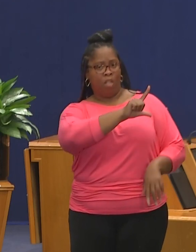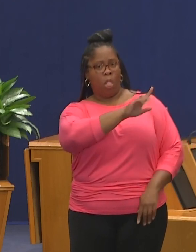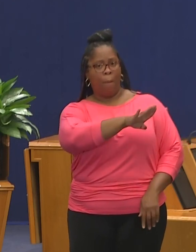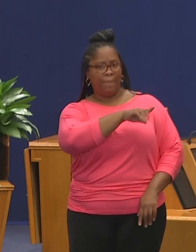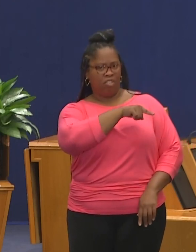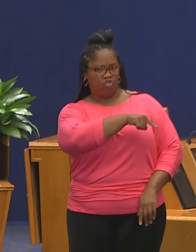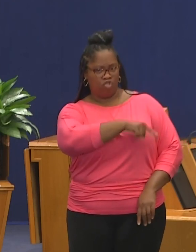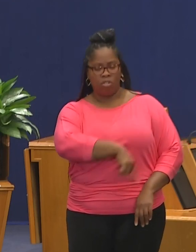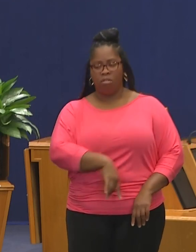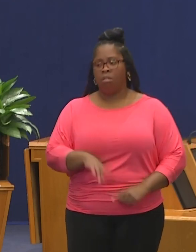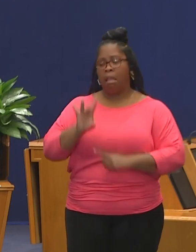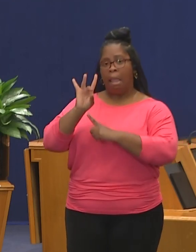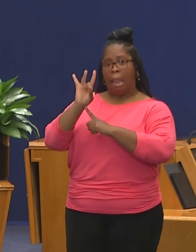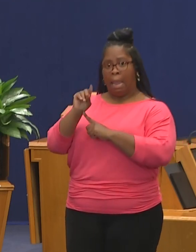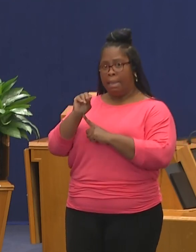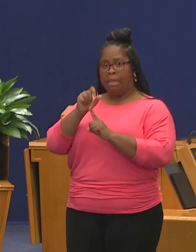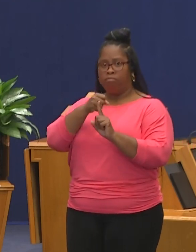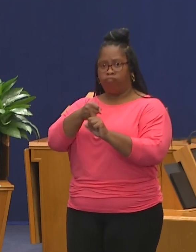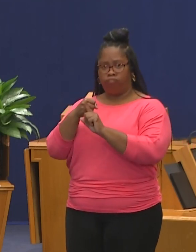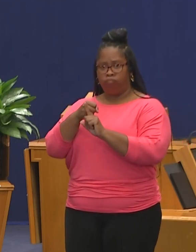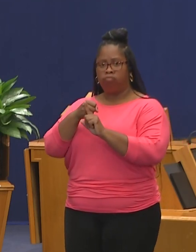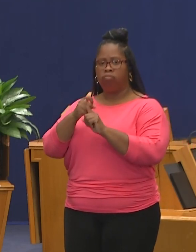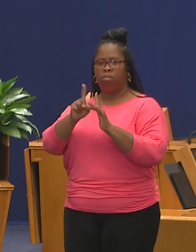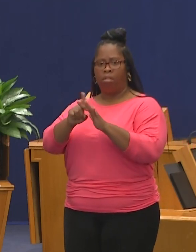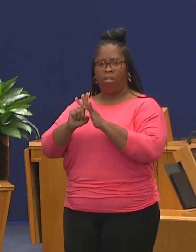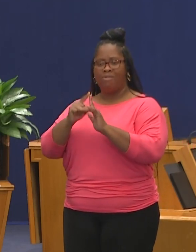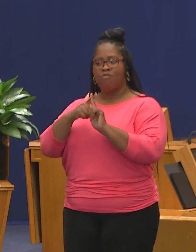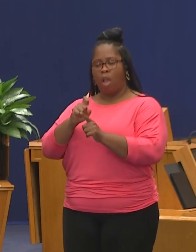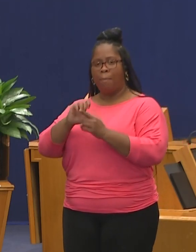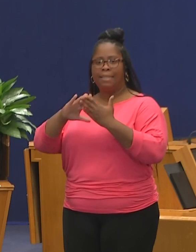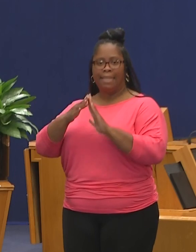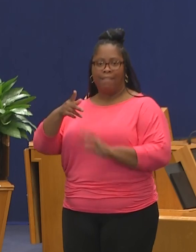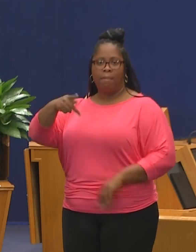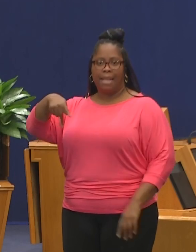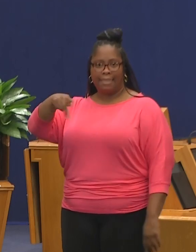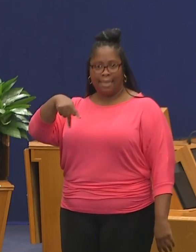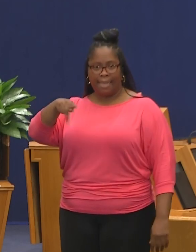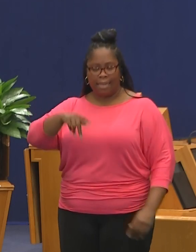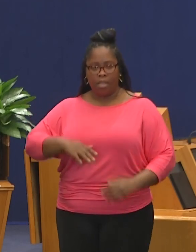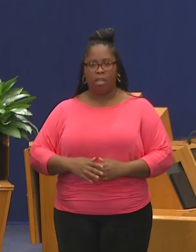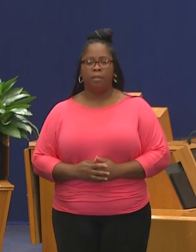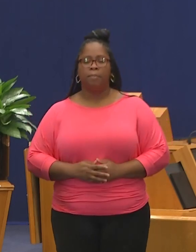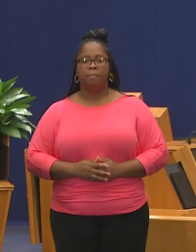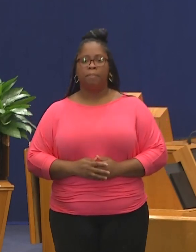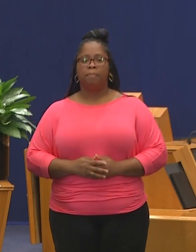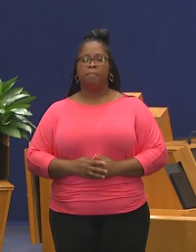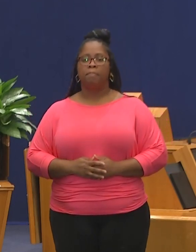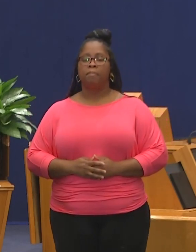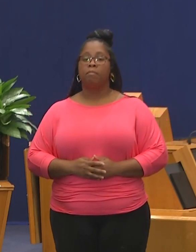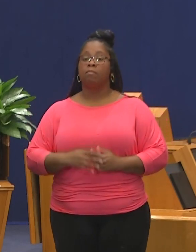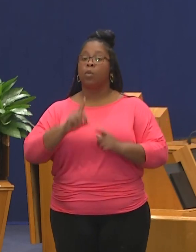REPORTED BY OUR PARTNERS IN THE CITY OF LONG BEACH AND 80 CASES